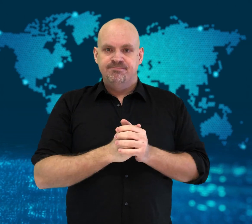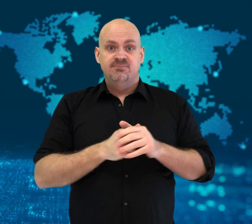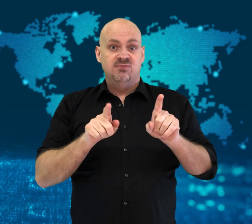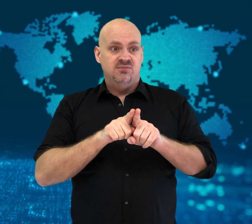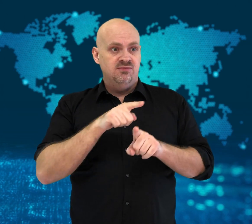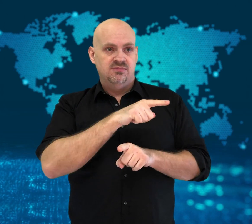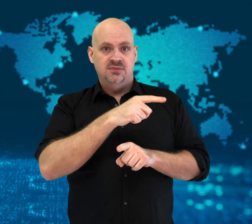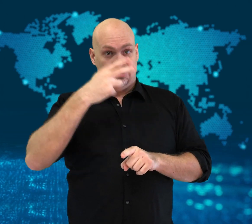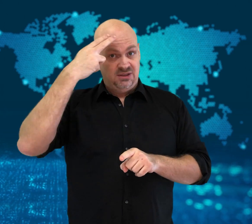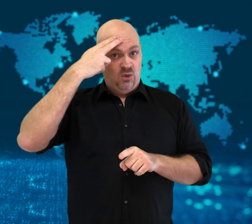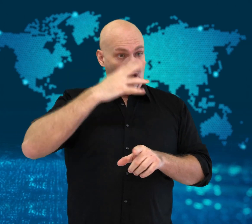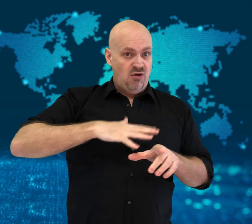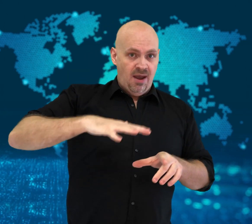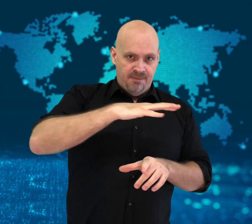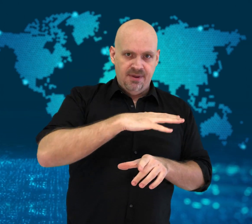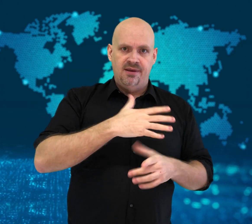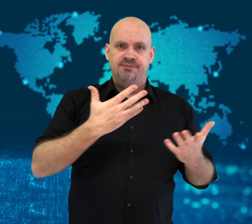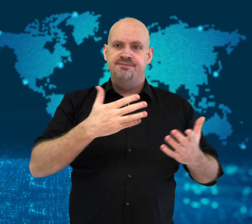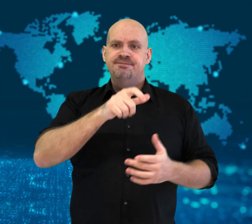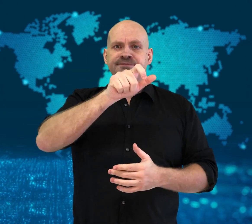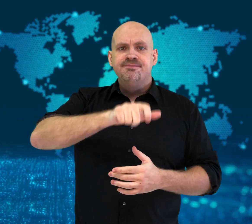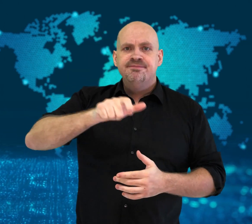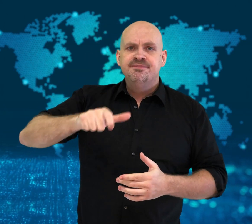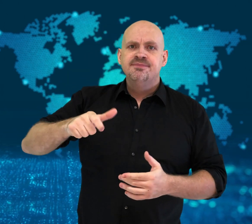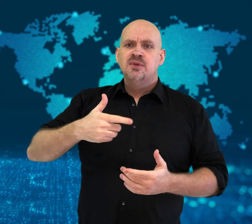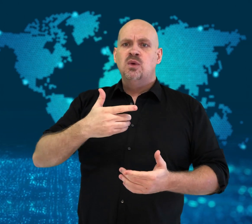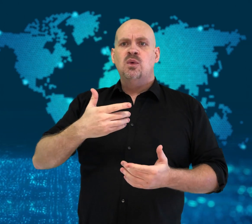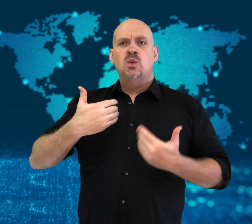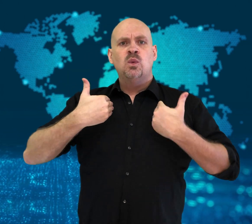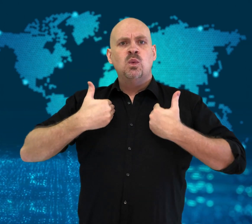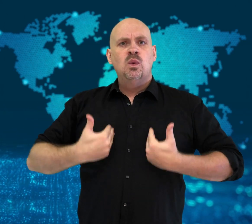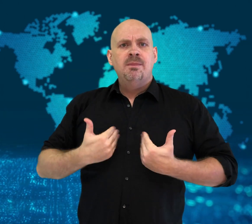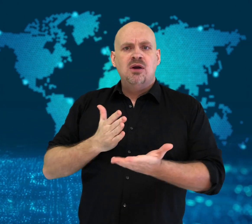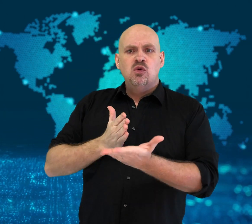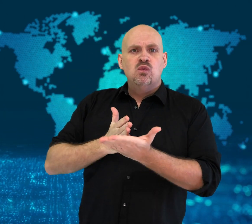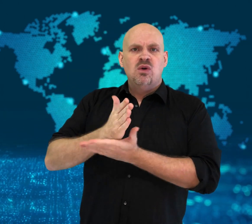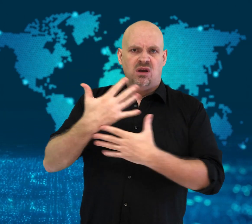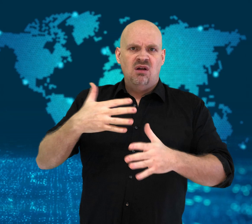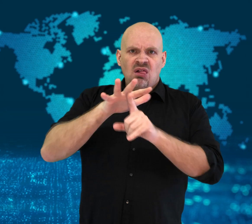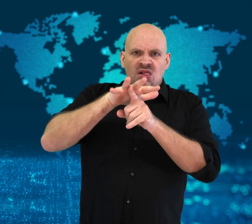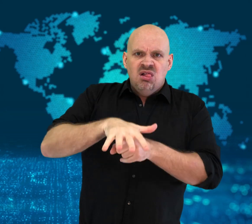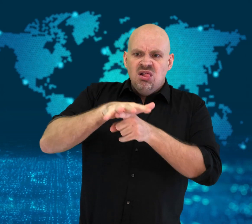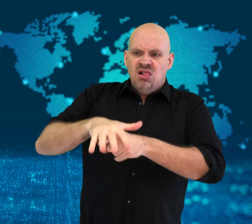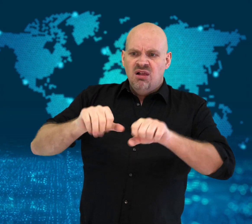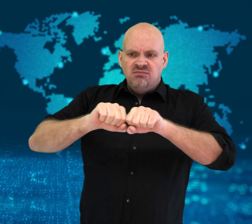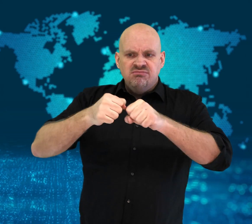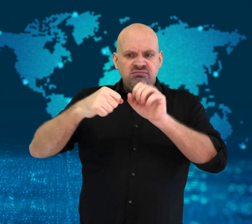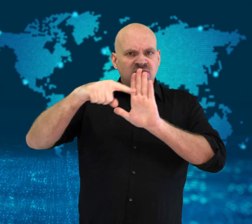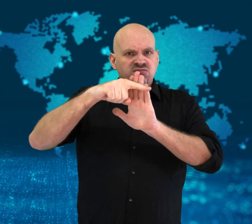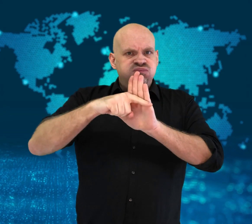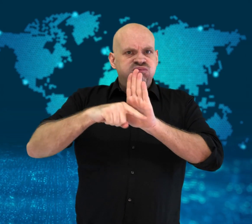accountable for the murder as well as the human rights